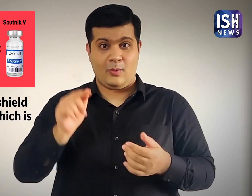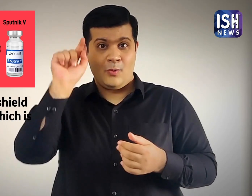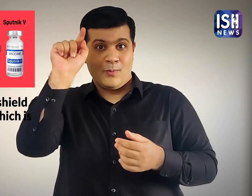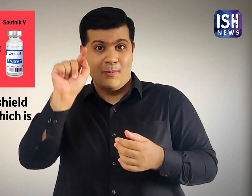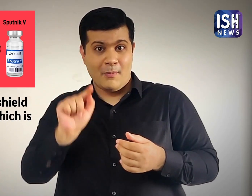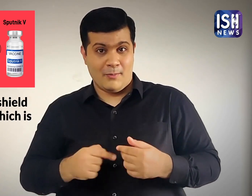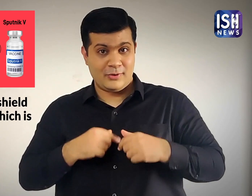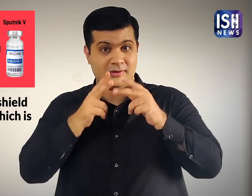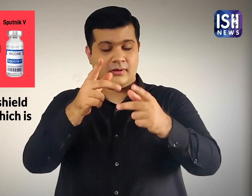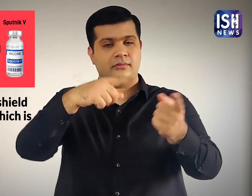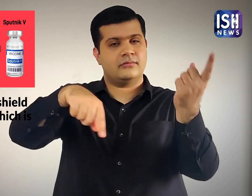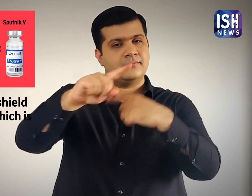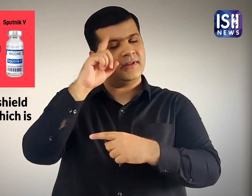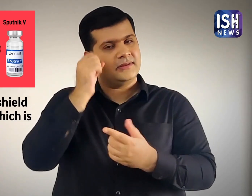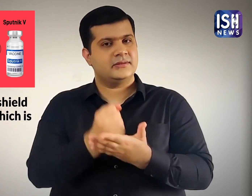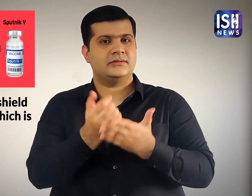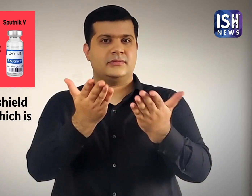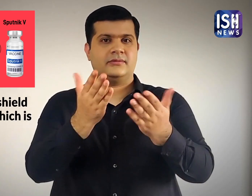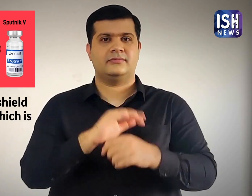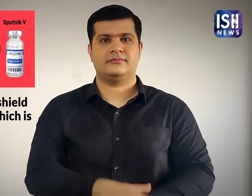We hope this helps you decide which vaccine you want.